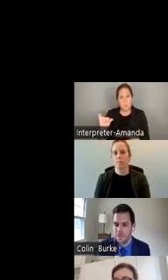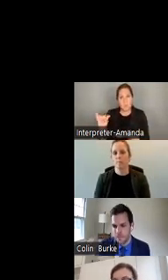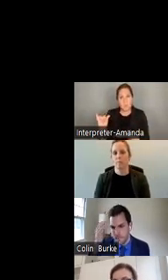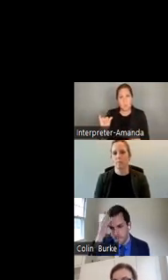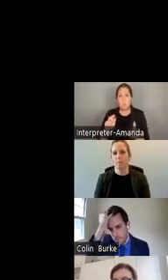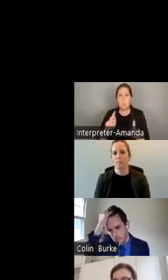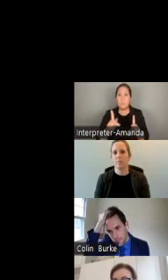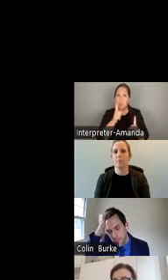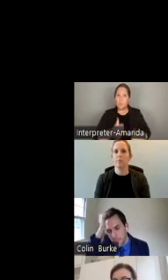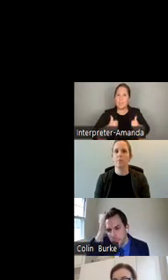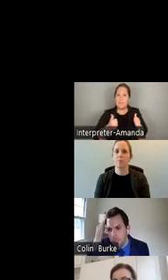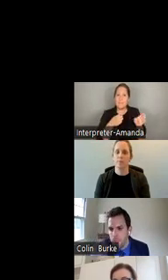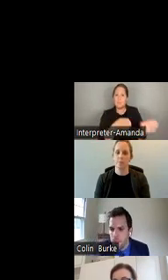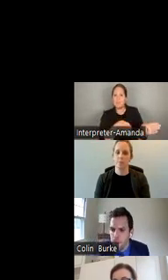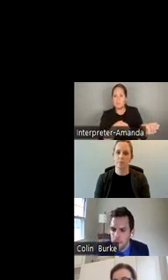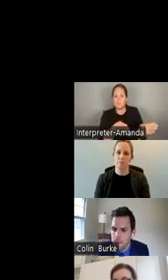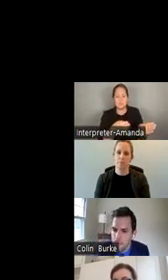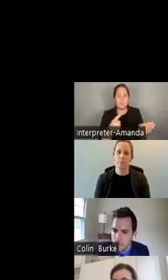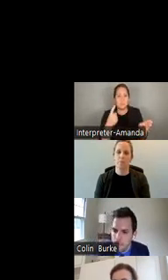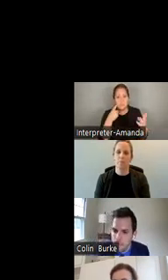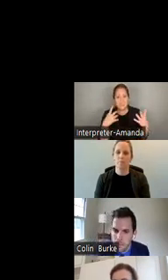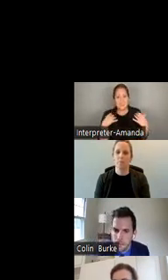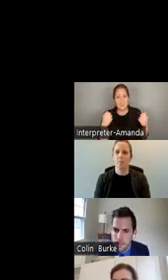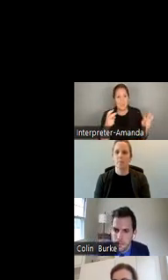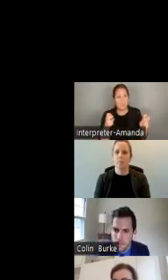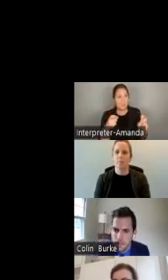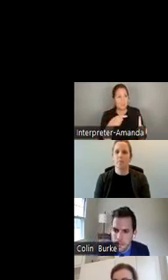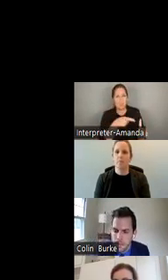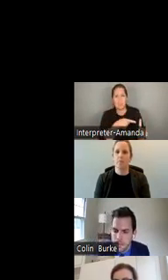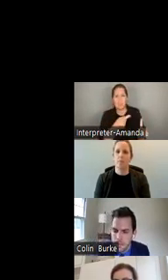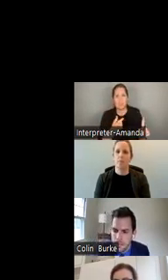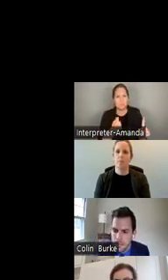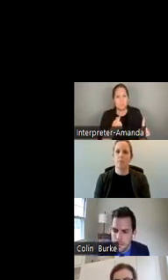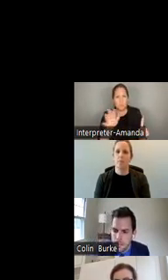mental health conditions are perceived as as ubiquitous or do you see some people who